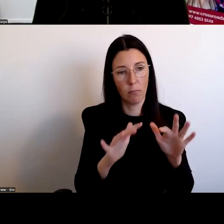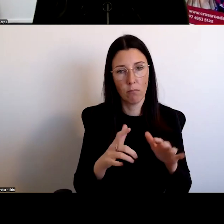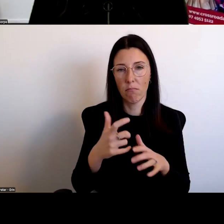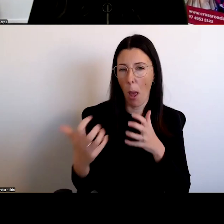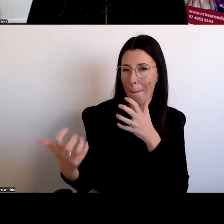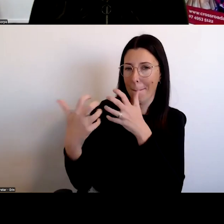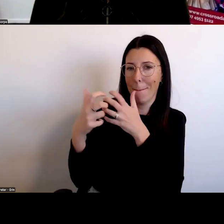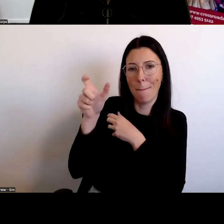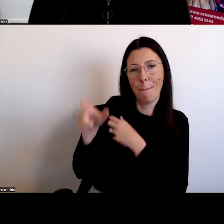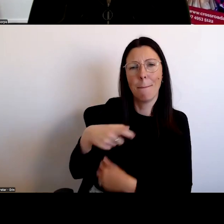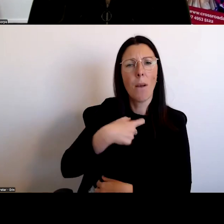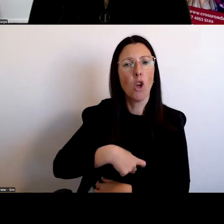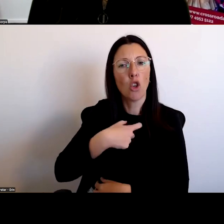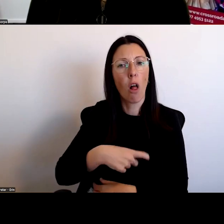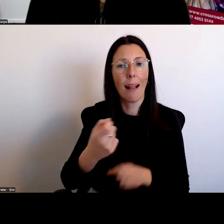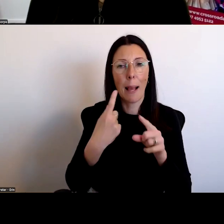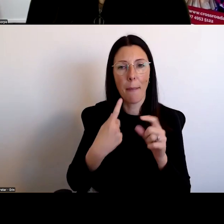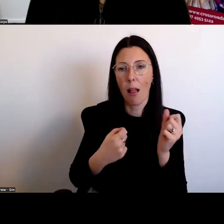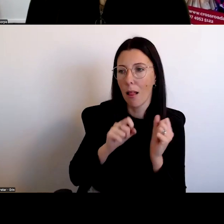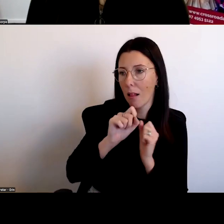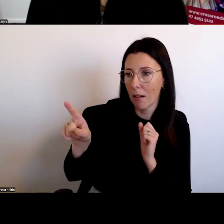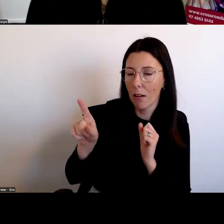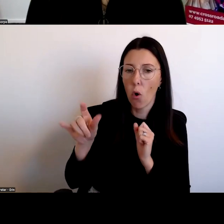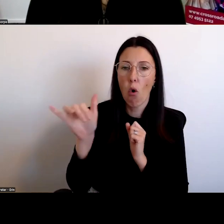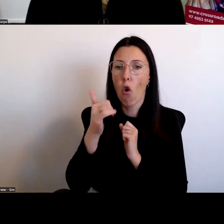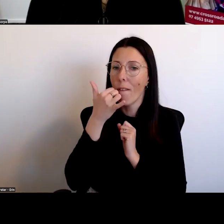then follow it up with some text messages. Because we know them well enough that we can